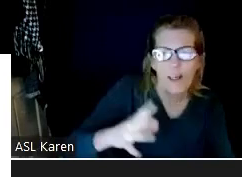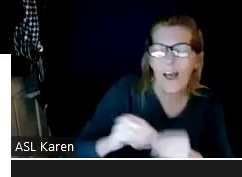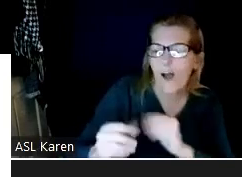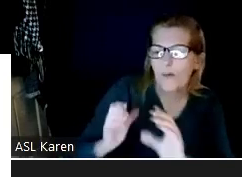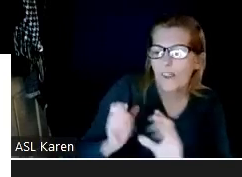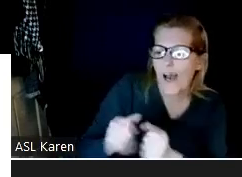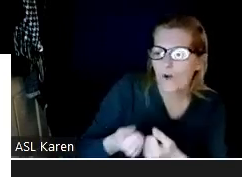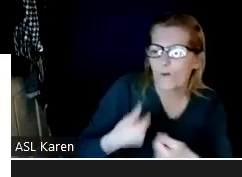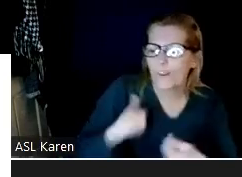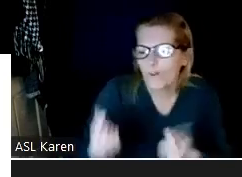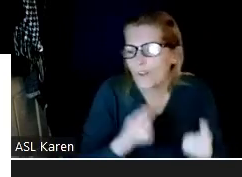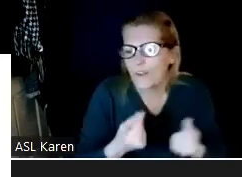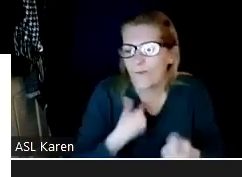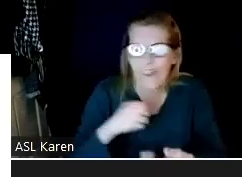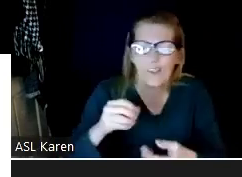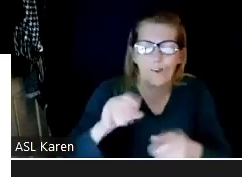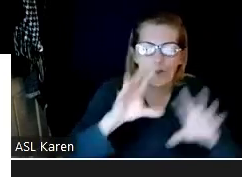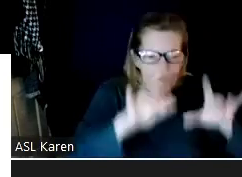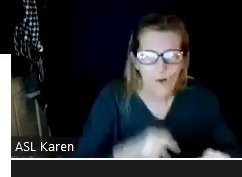how do we brand this program so that people recognize it.